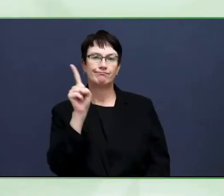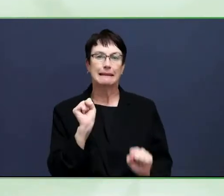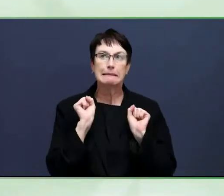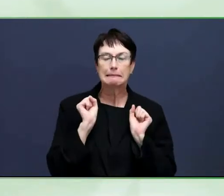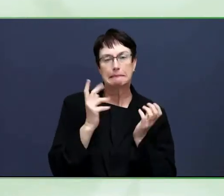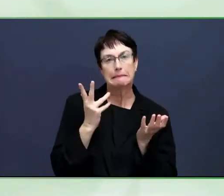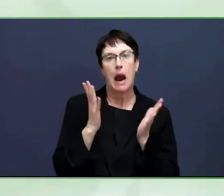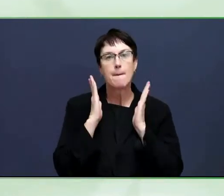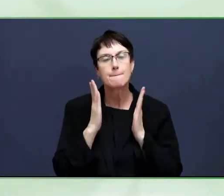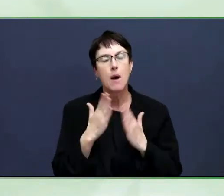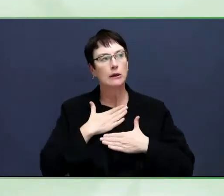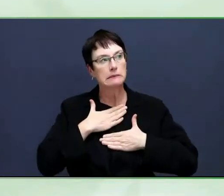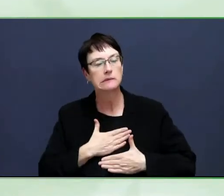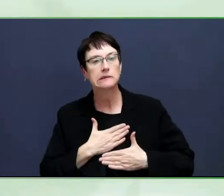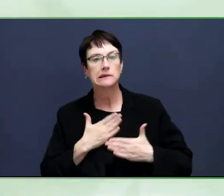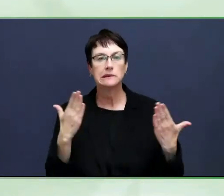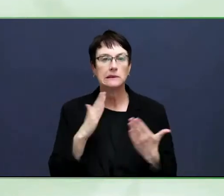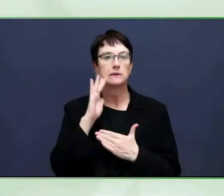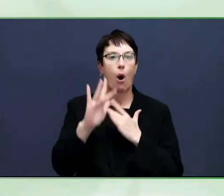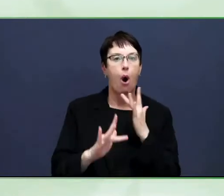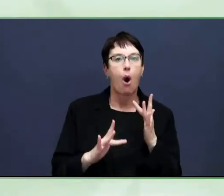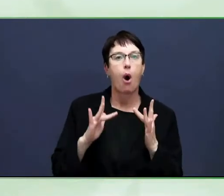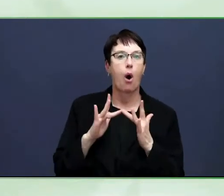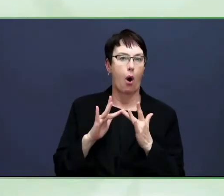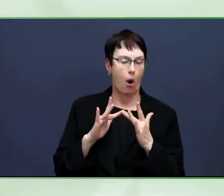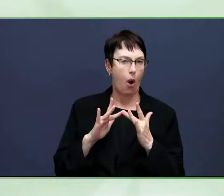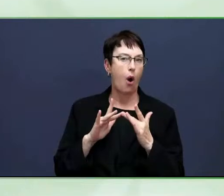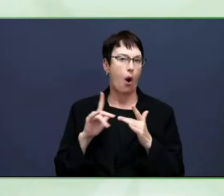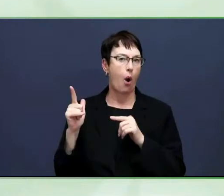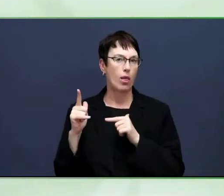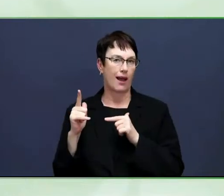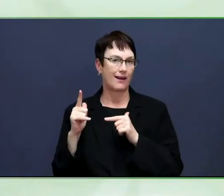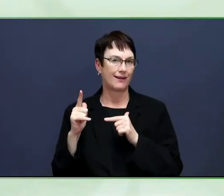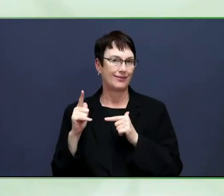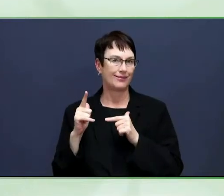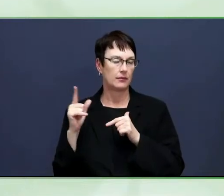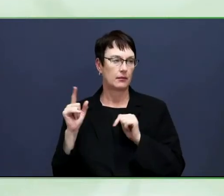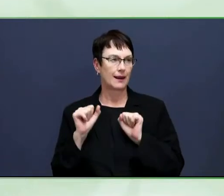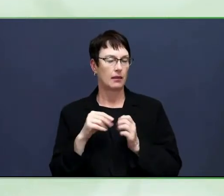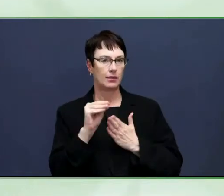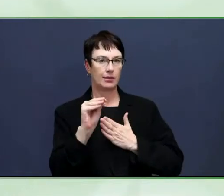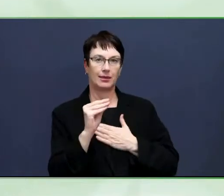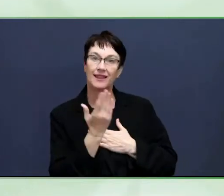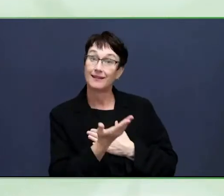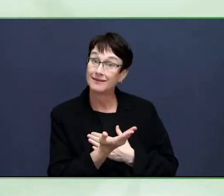Rama, what is your thought on that?